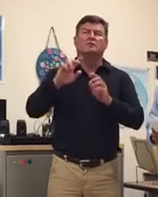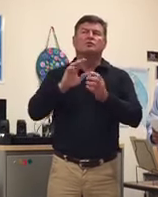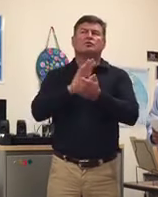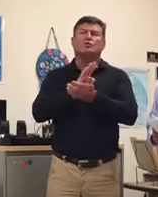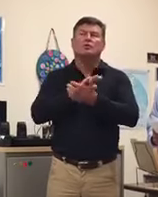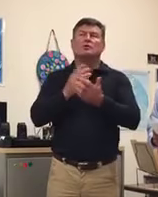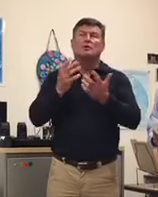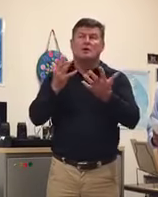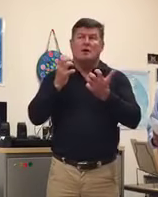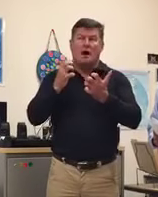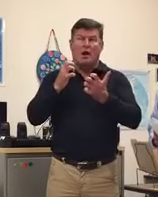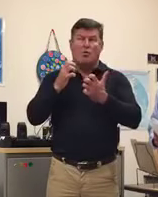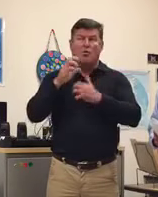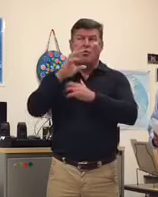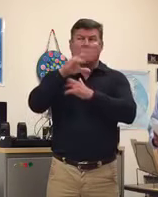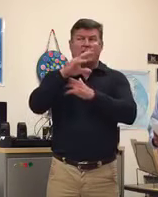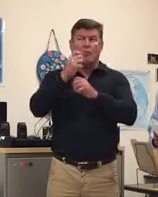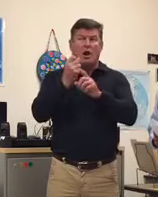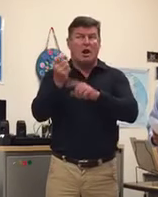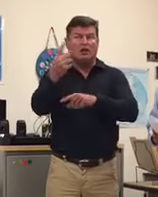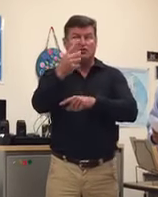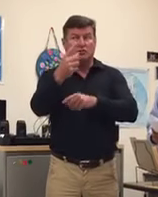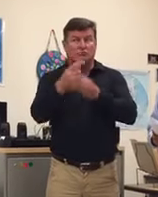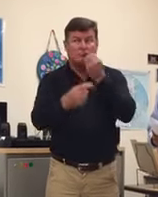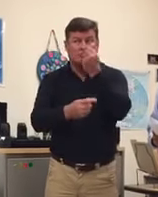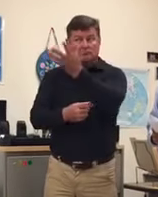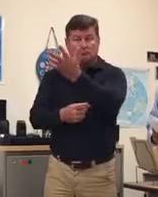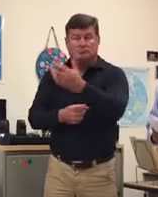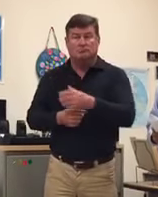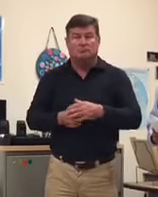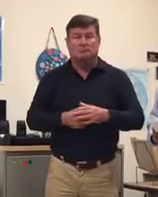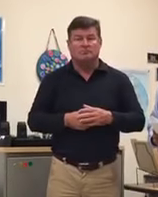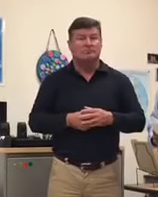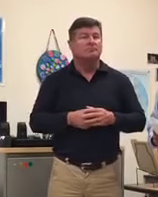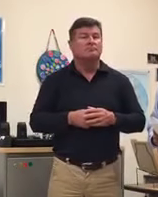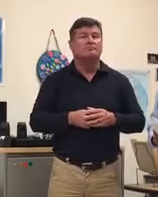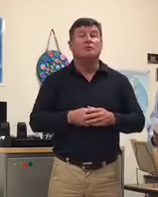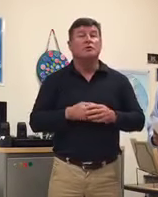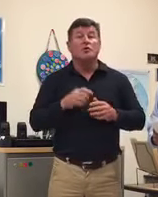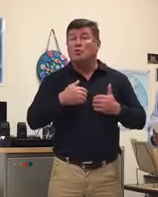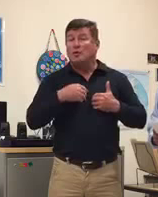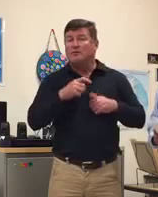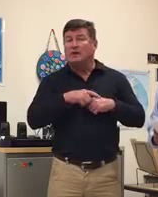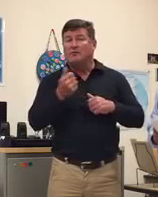you should be asking for the cameras in the next school year.